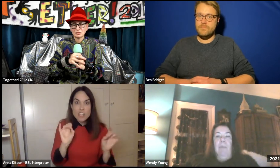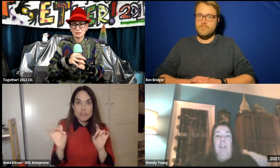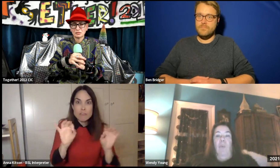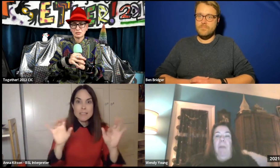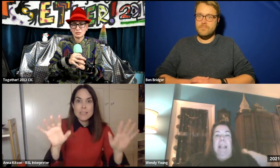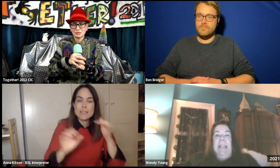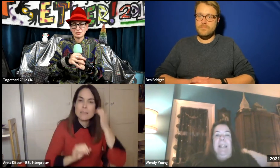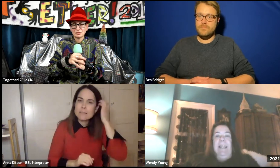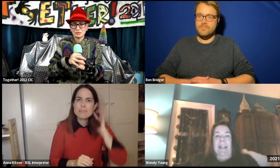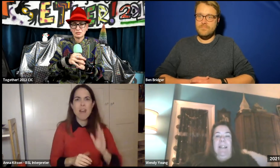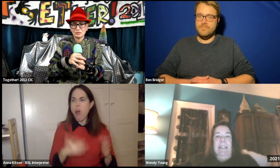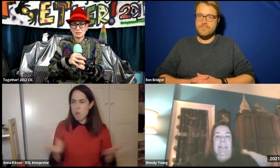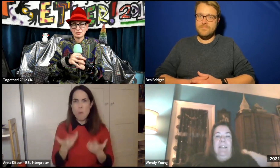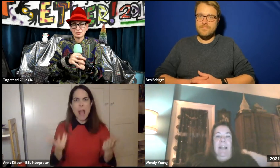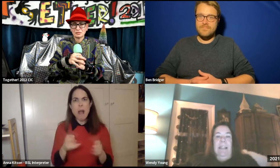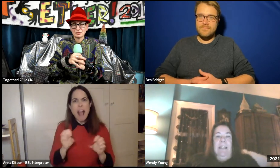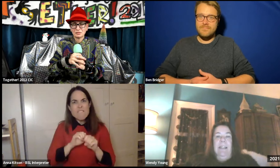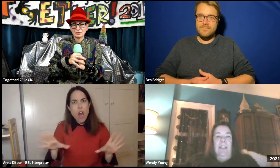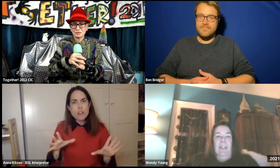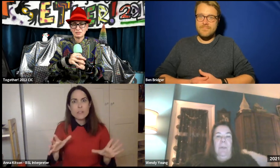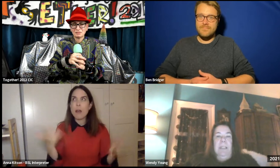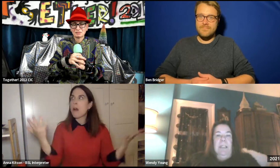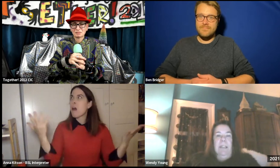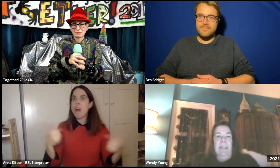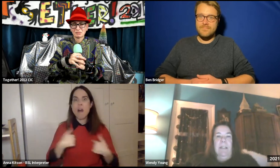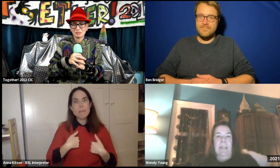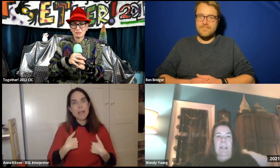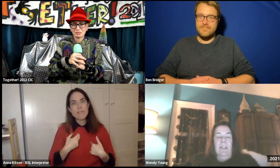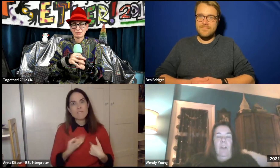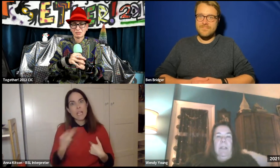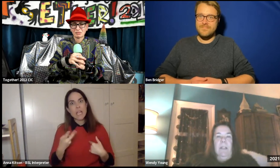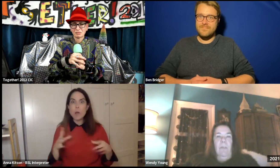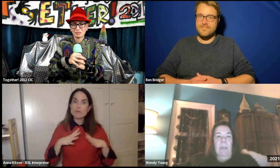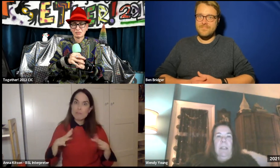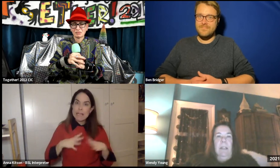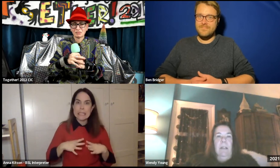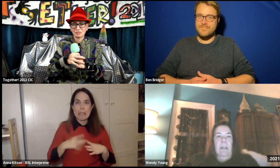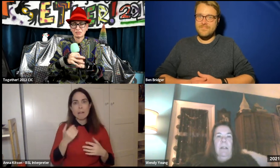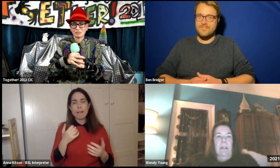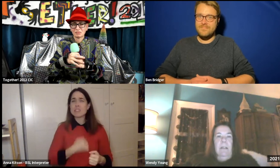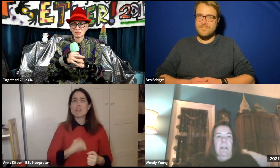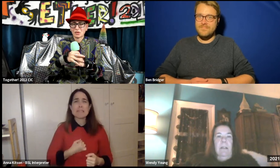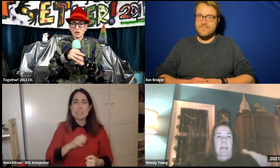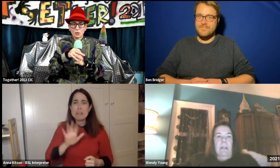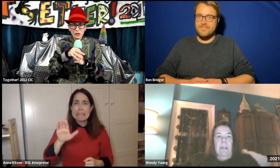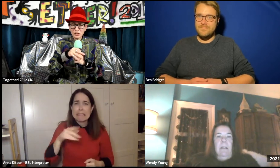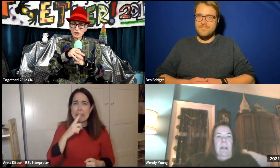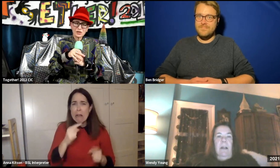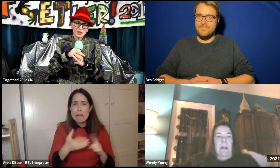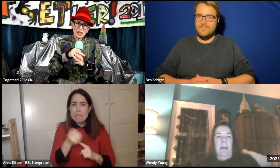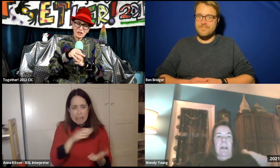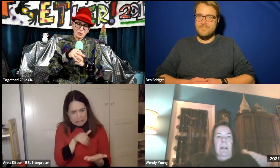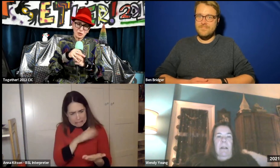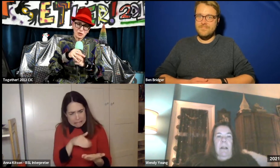was already you know what it's like. Sorry, sorry. We know exactly what Zoom is like.